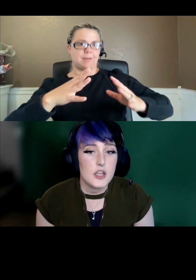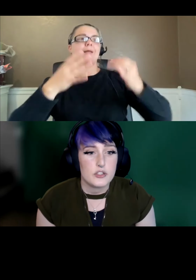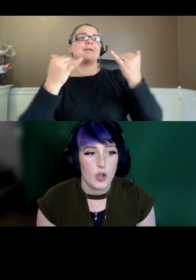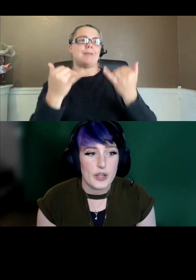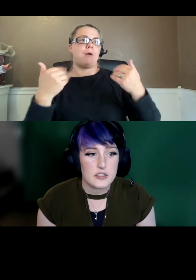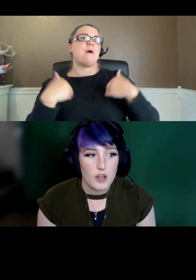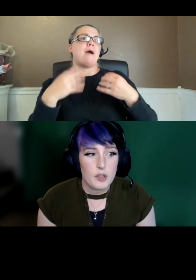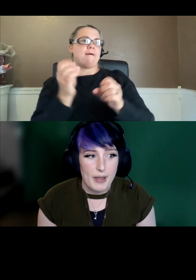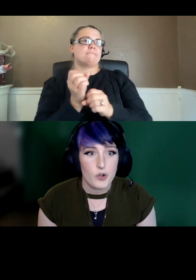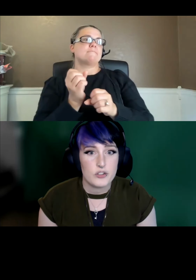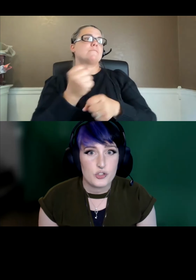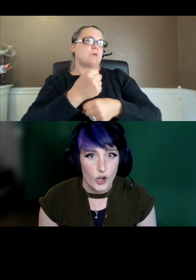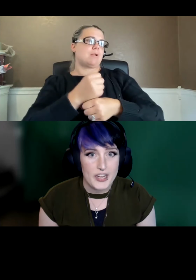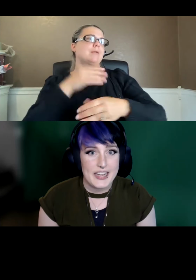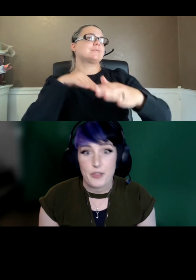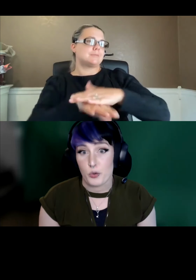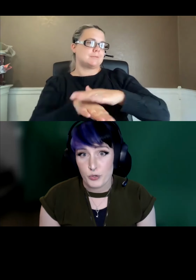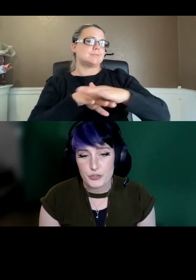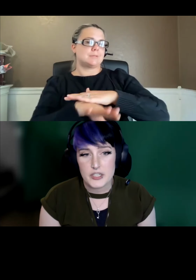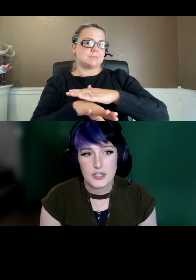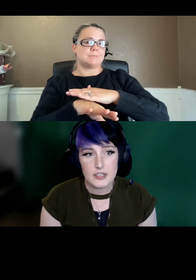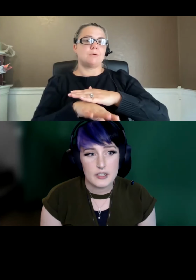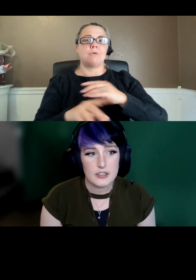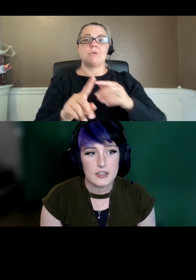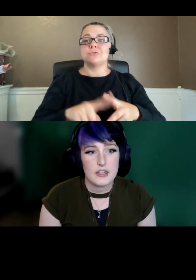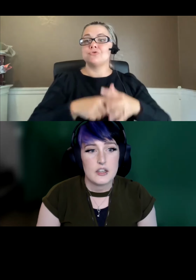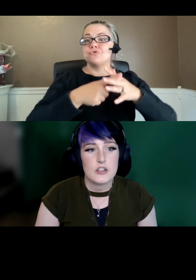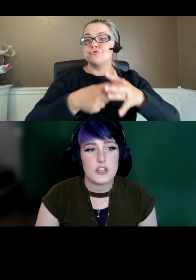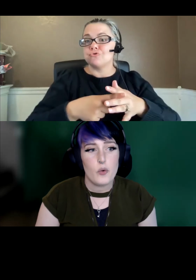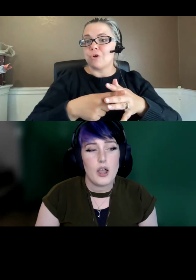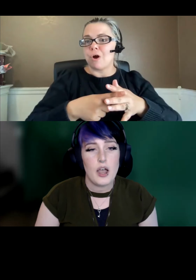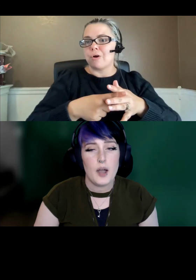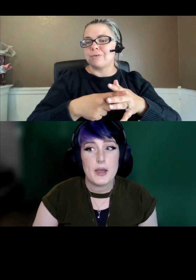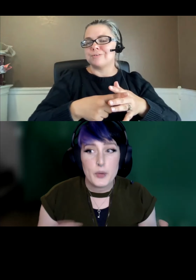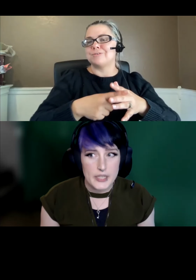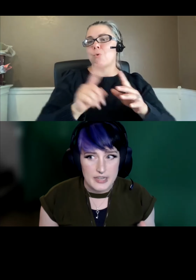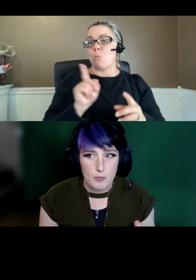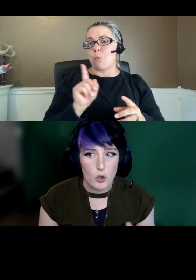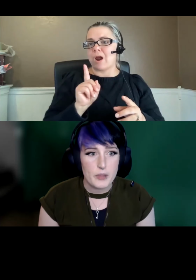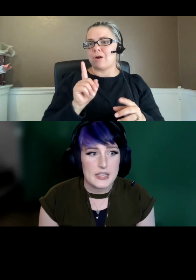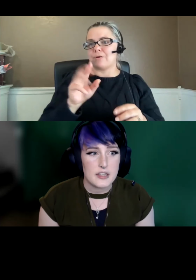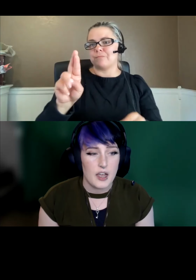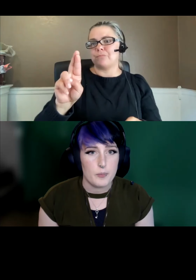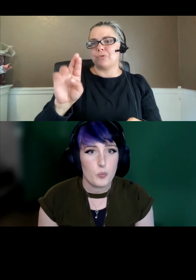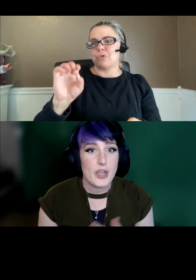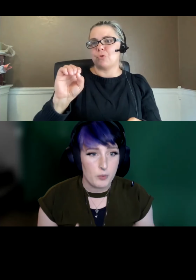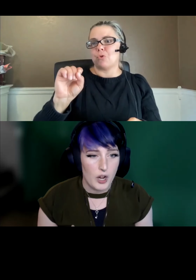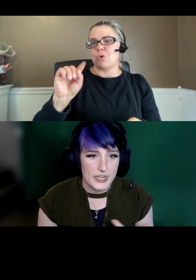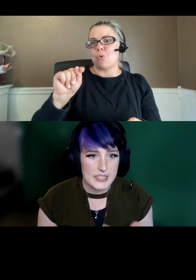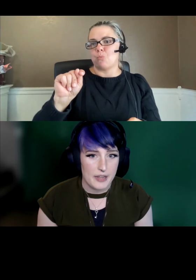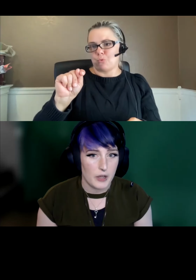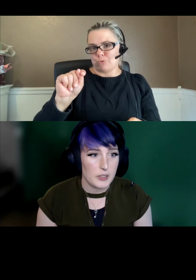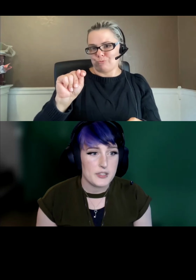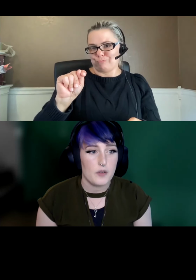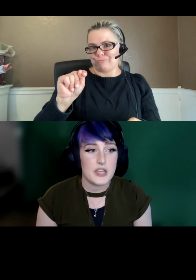So it's all about starting at the root. So a quick example is we had a project that found themselves